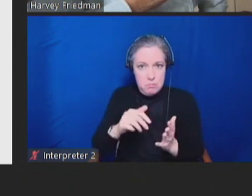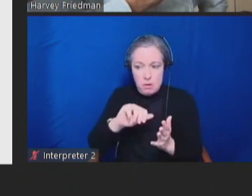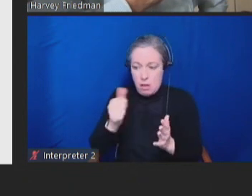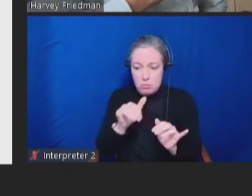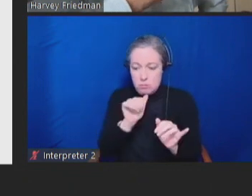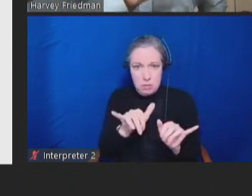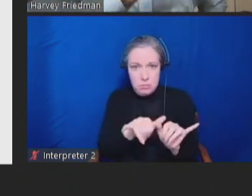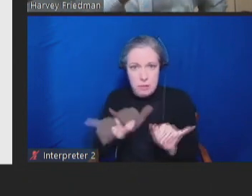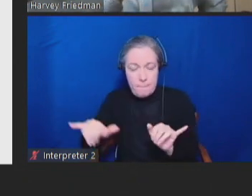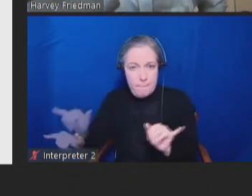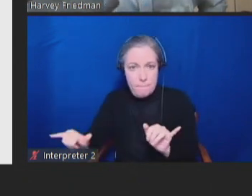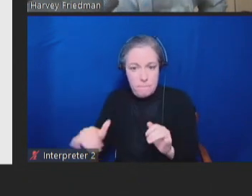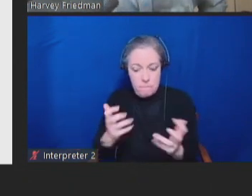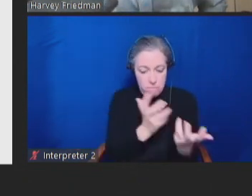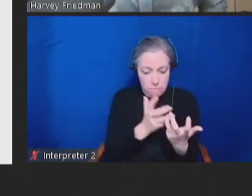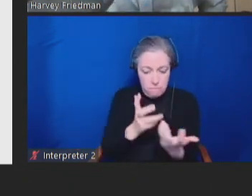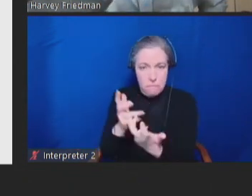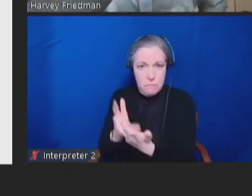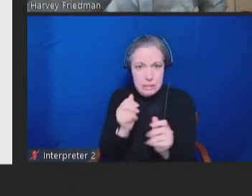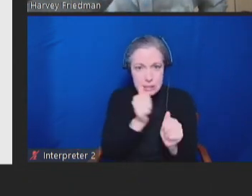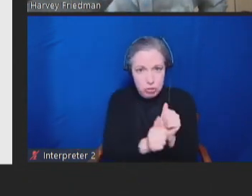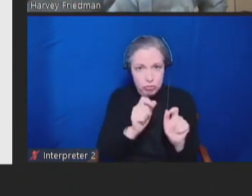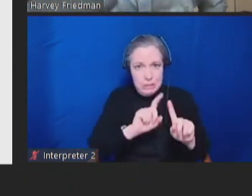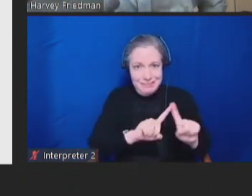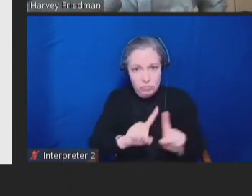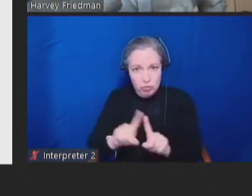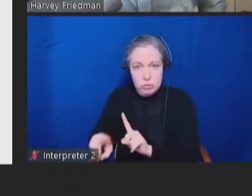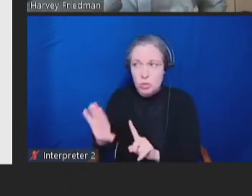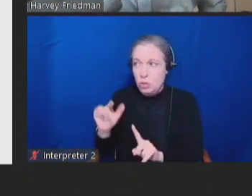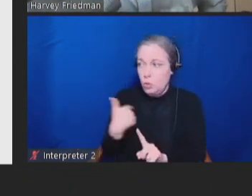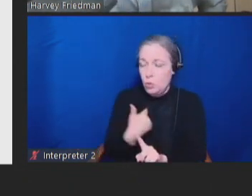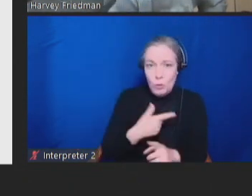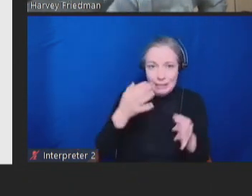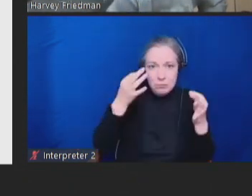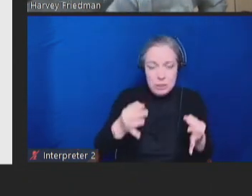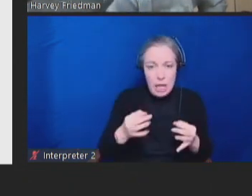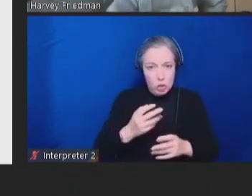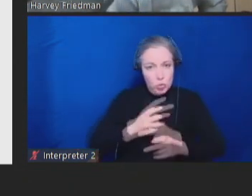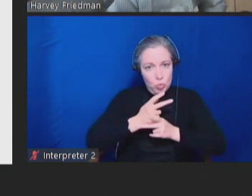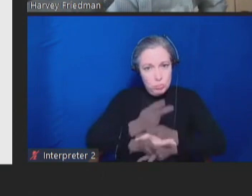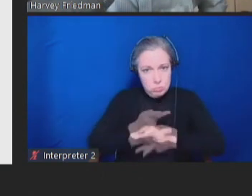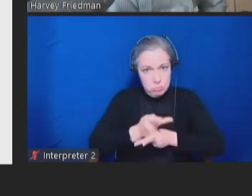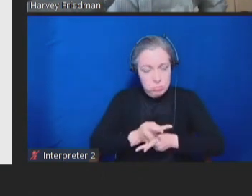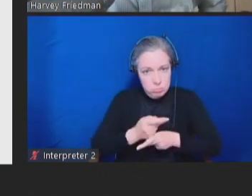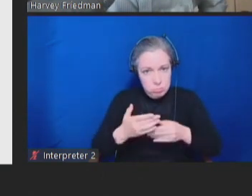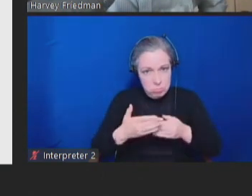we decided in abundance of caution to double our sample size to make sure that we will